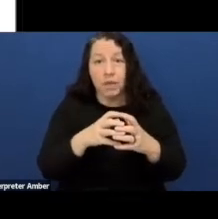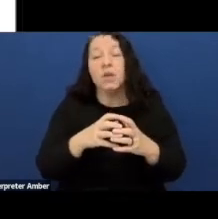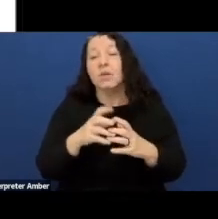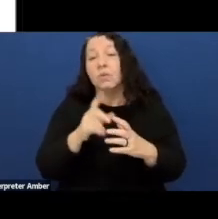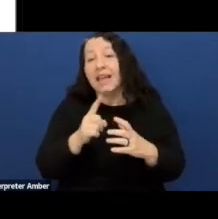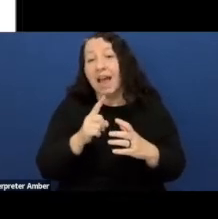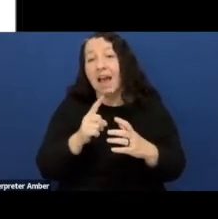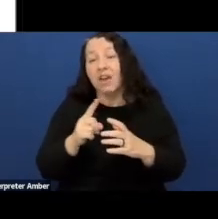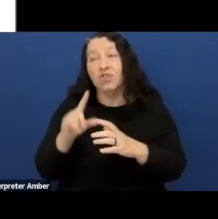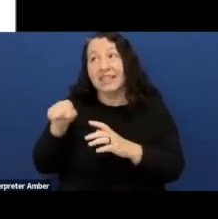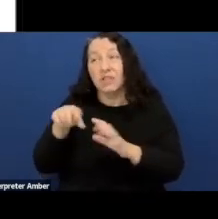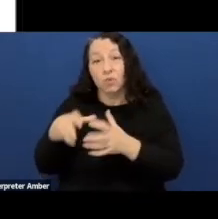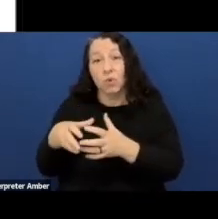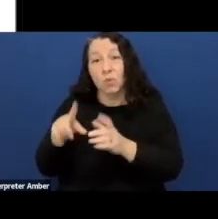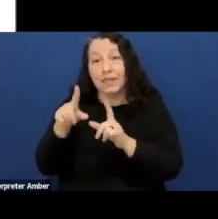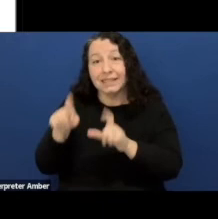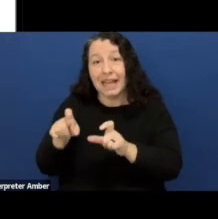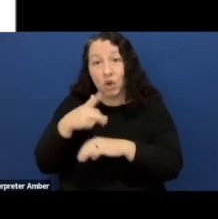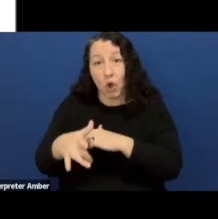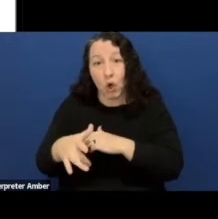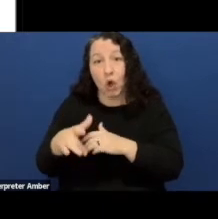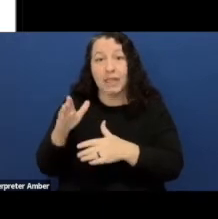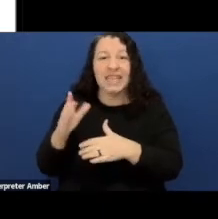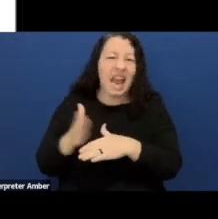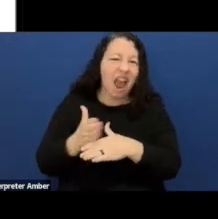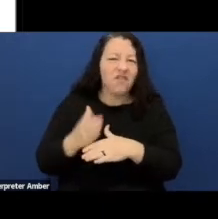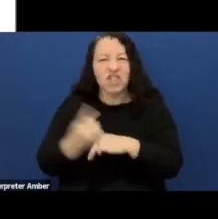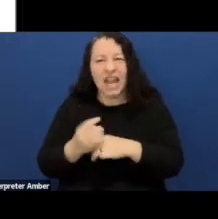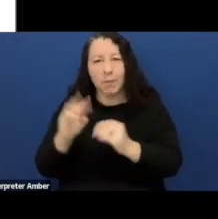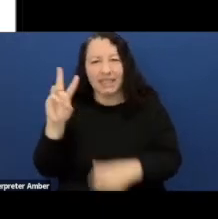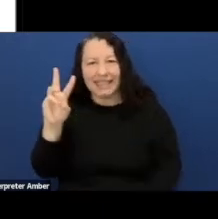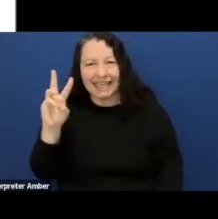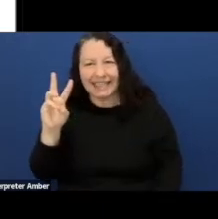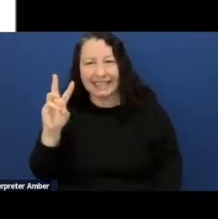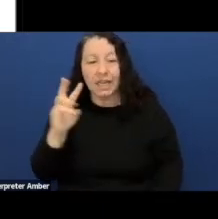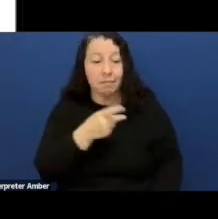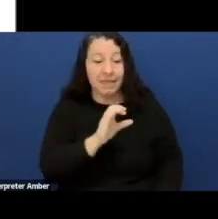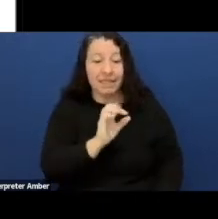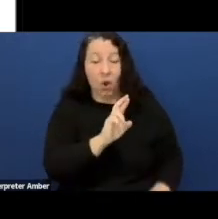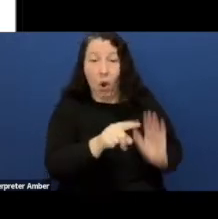symptoms over time. But the PCR positive cohort was tested early, on average day six, while